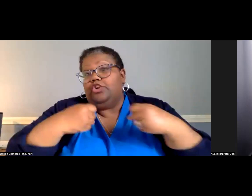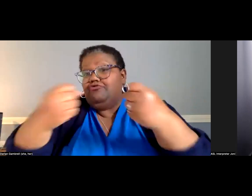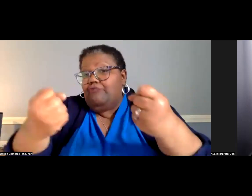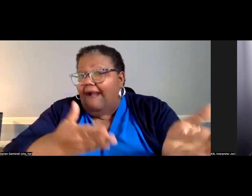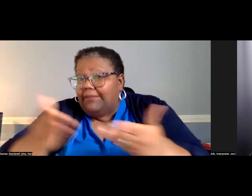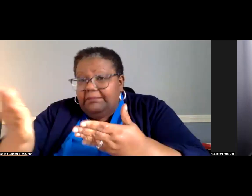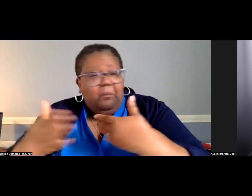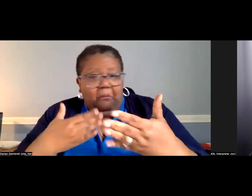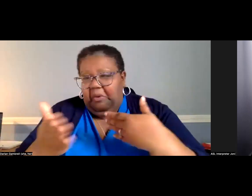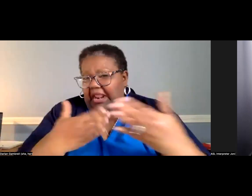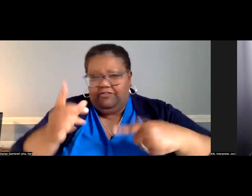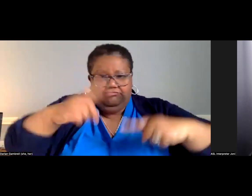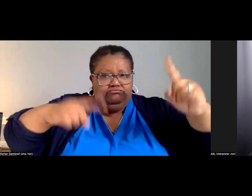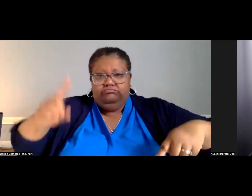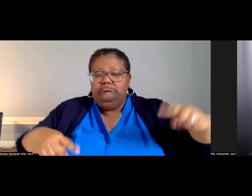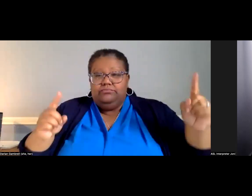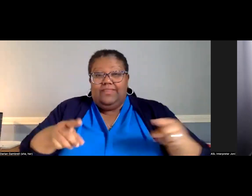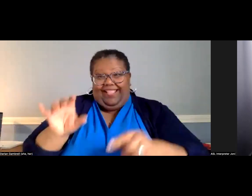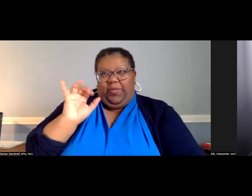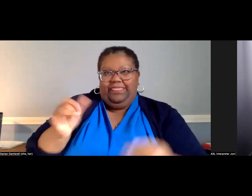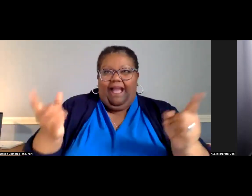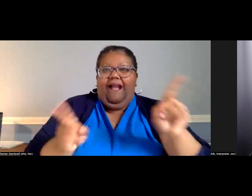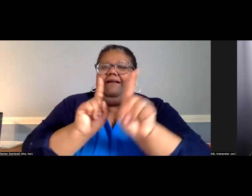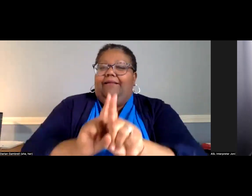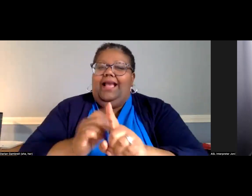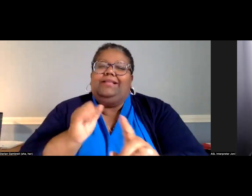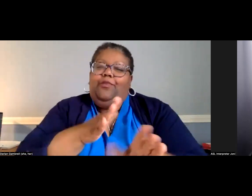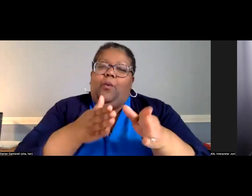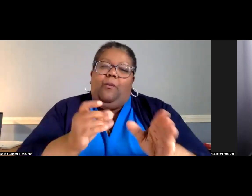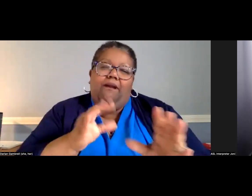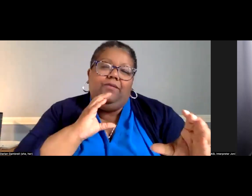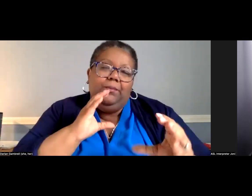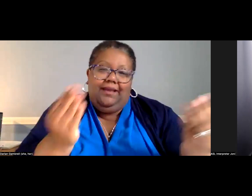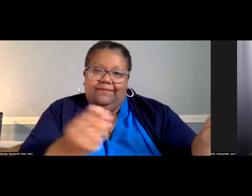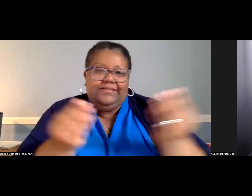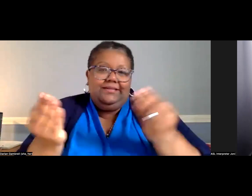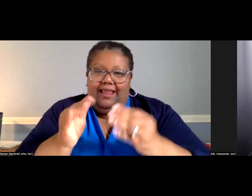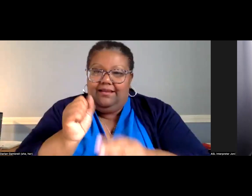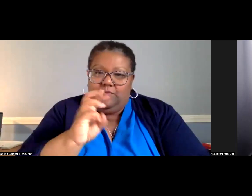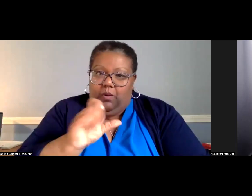same and where the person will act as a human guide for the patient to access services and